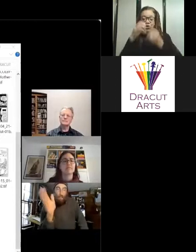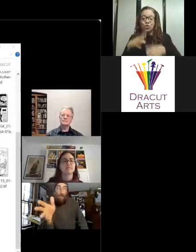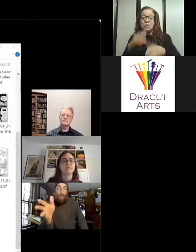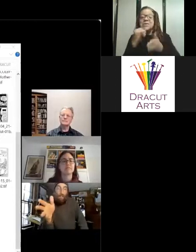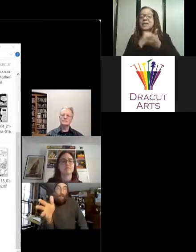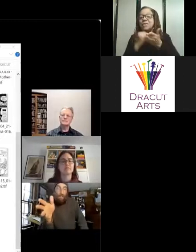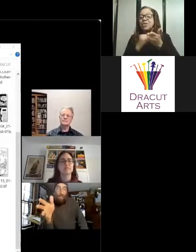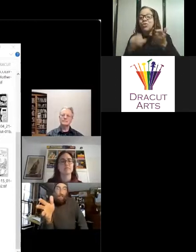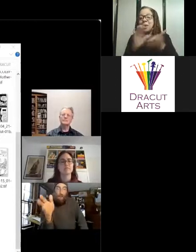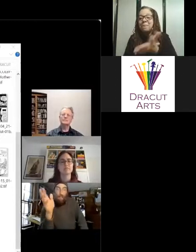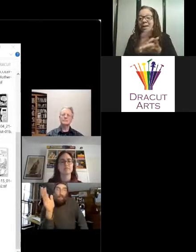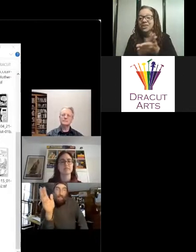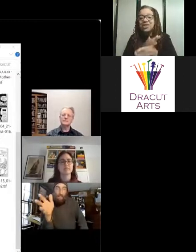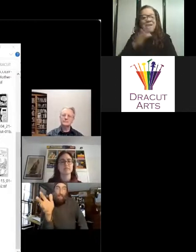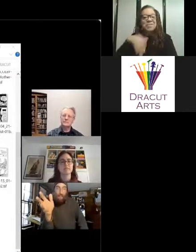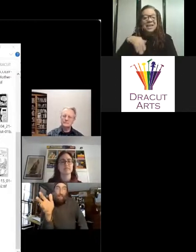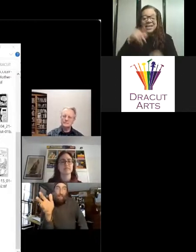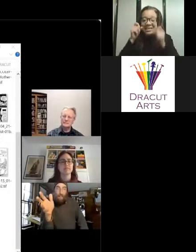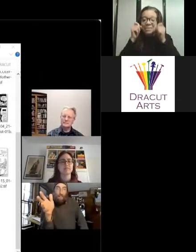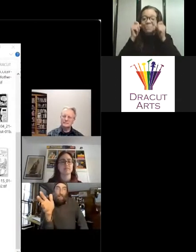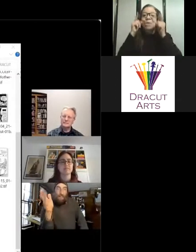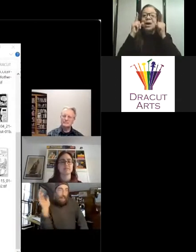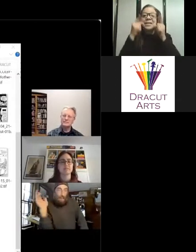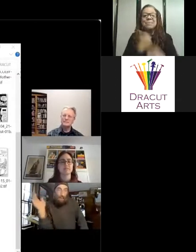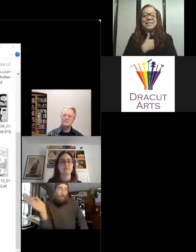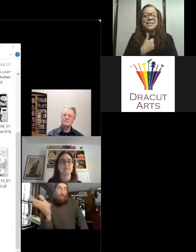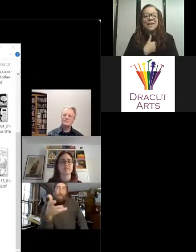surprised myself in some way, and discovered something, then I don't--